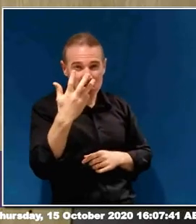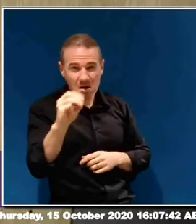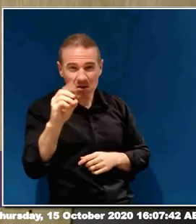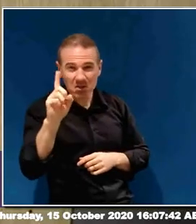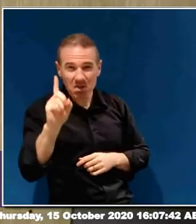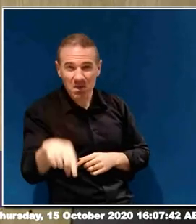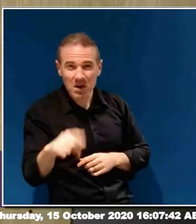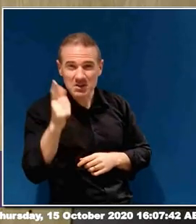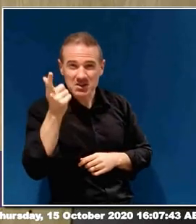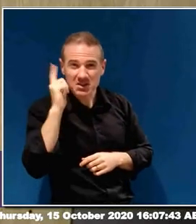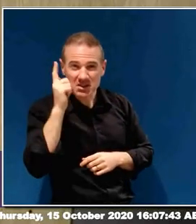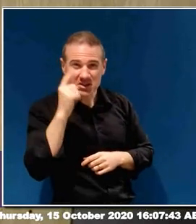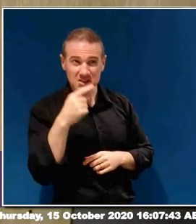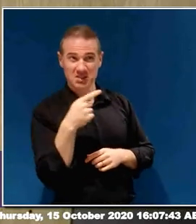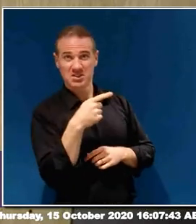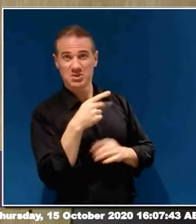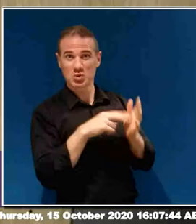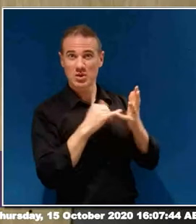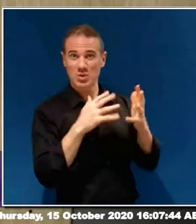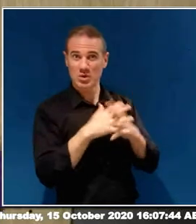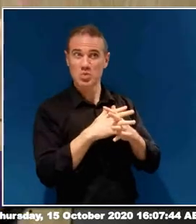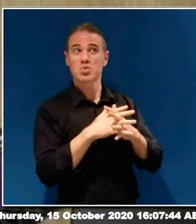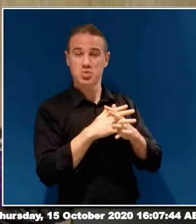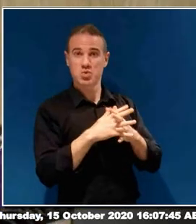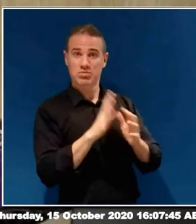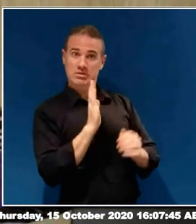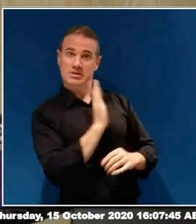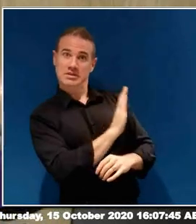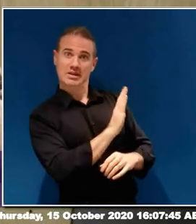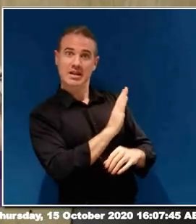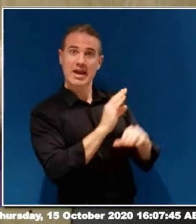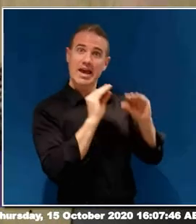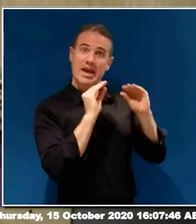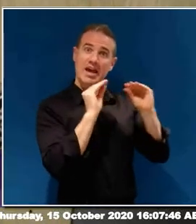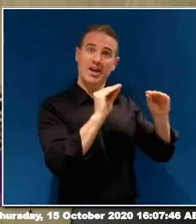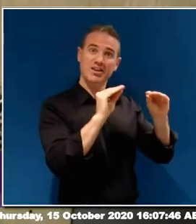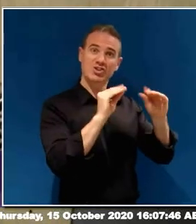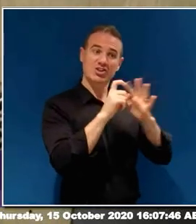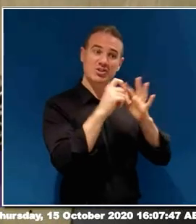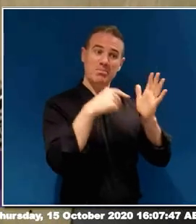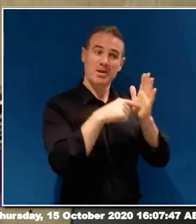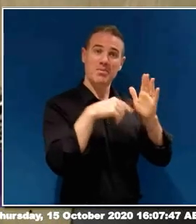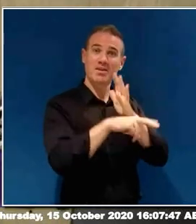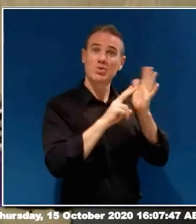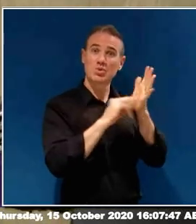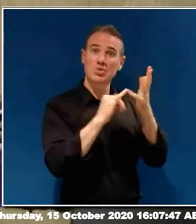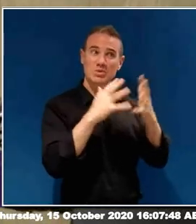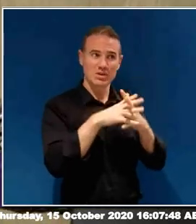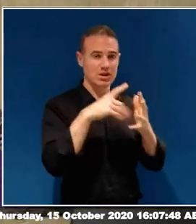about all the time, about how do we get this monumental edifice to be